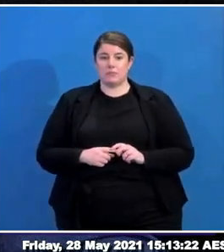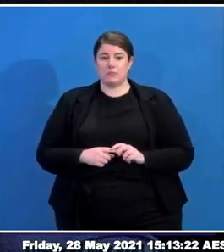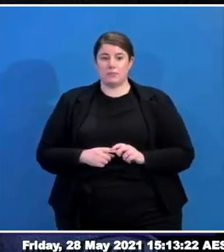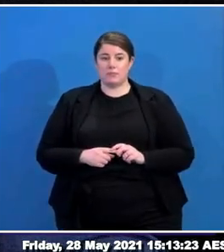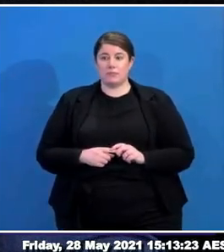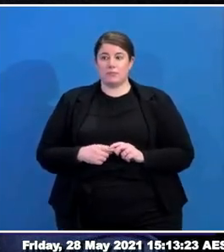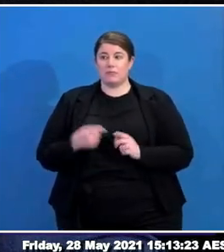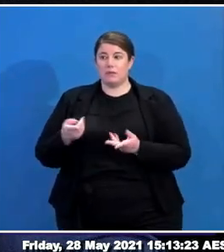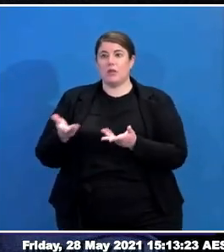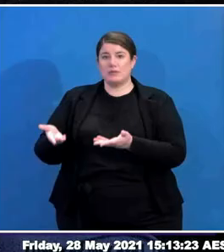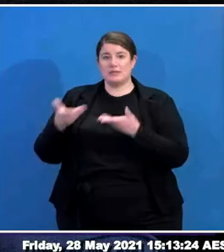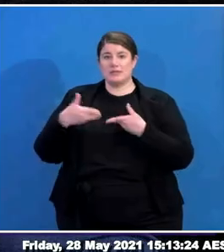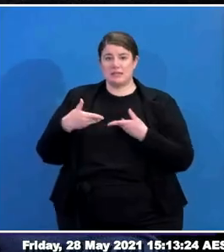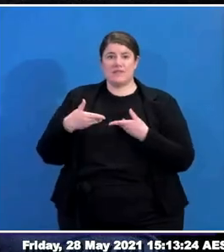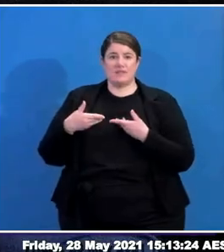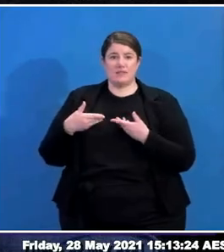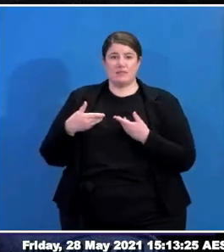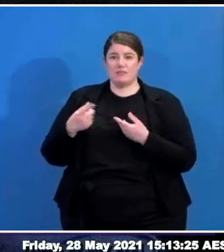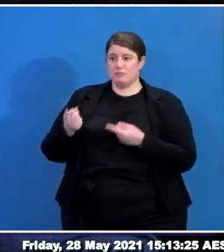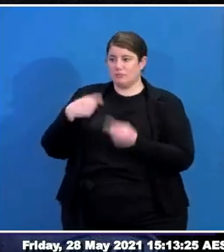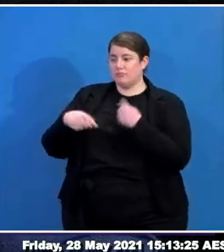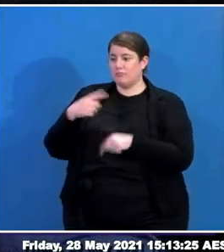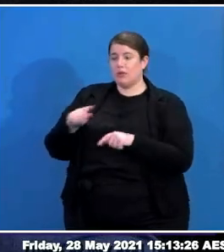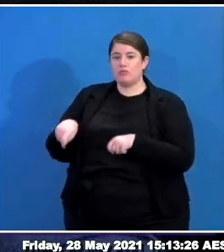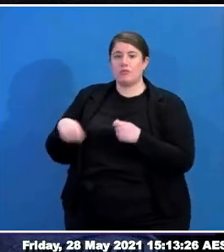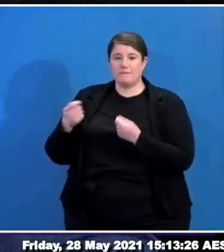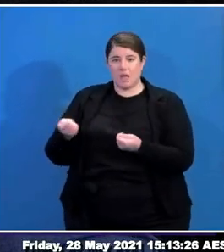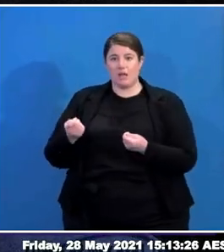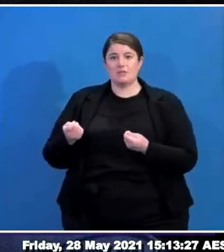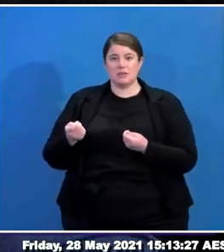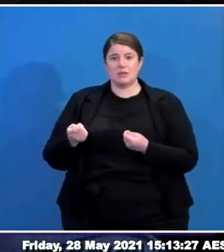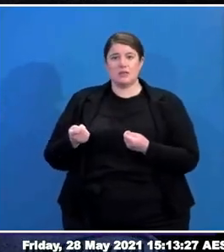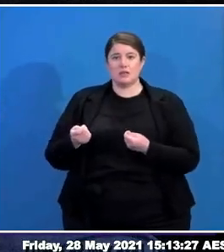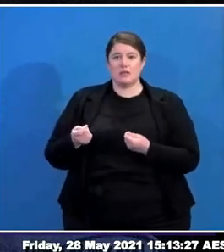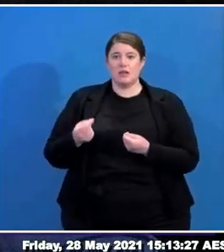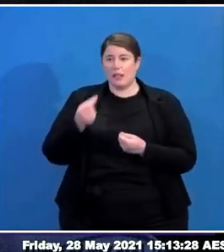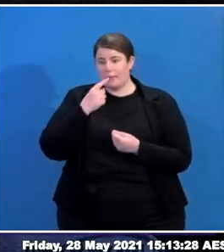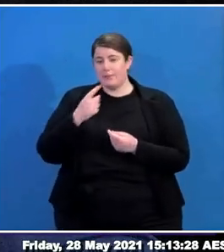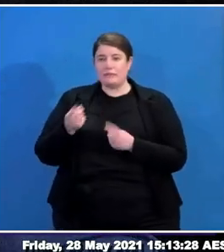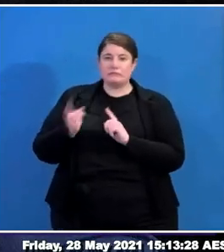the provider, and then there was a period of a little to-ing and fro-ing before